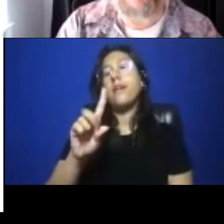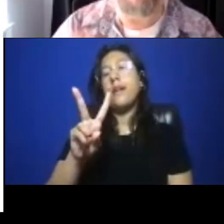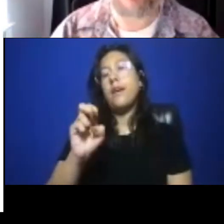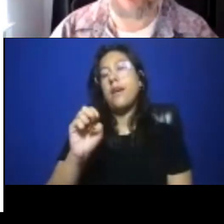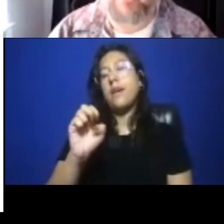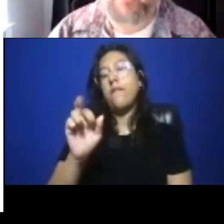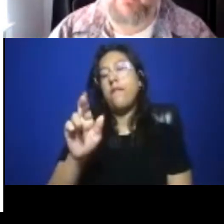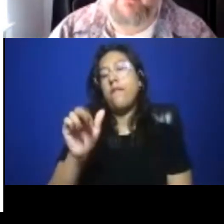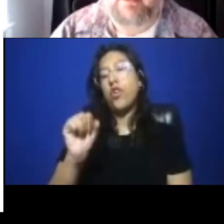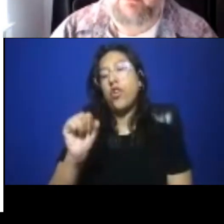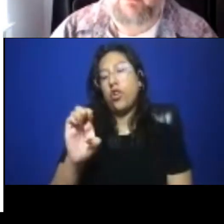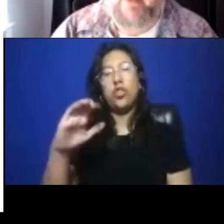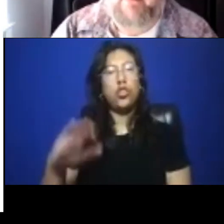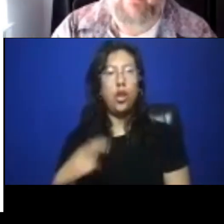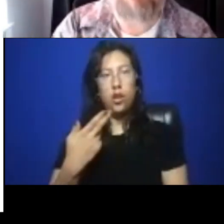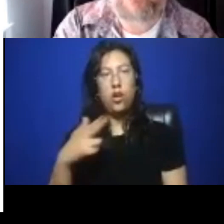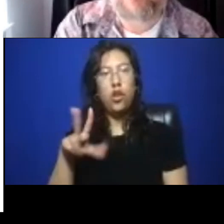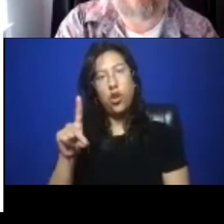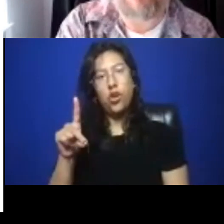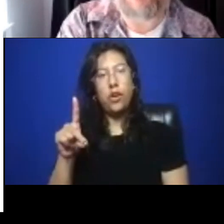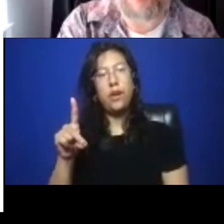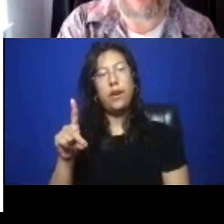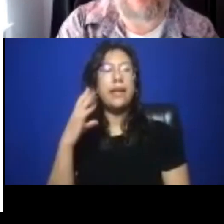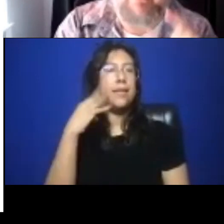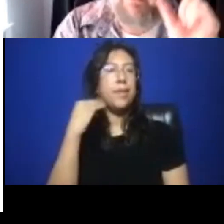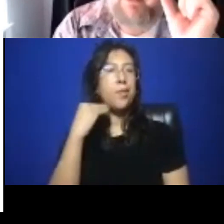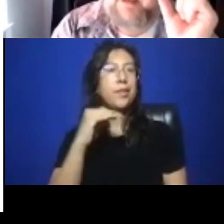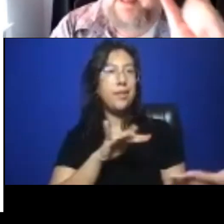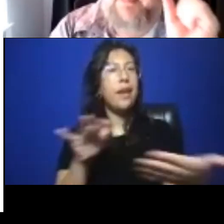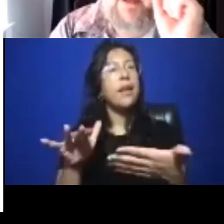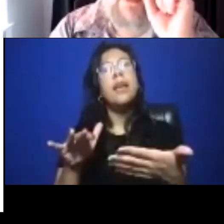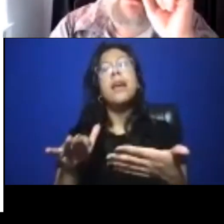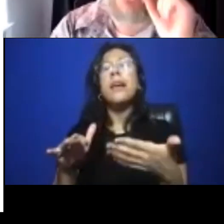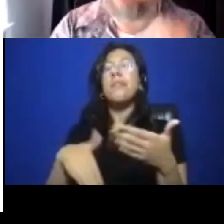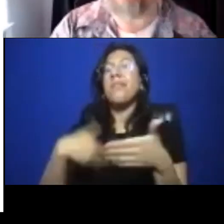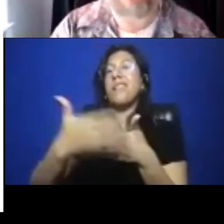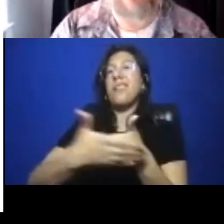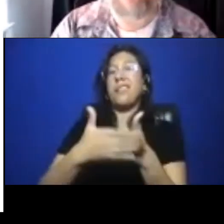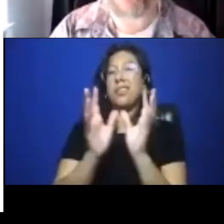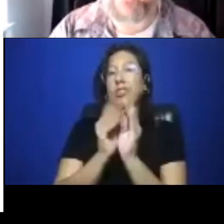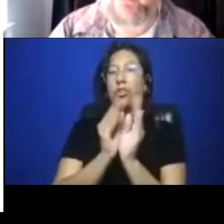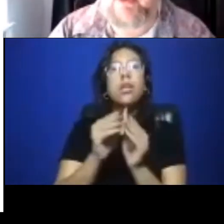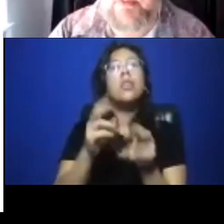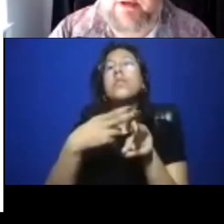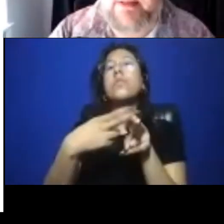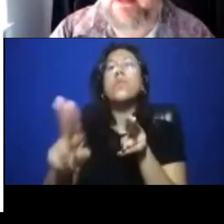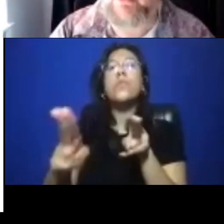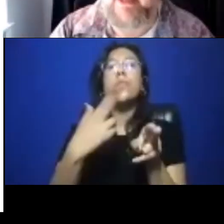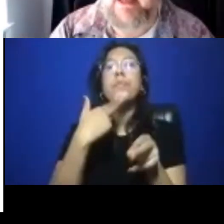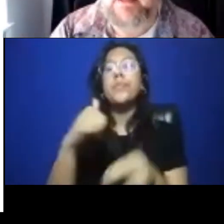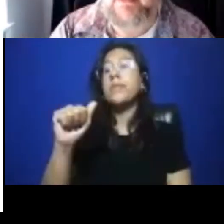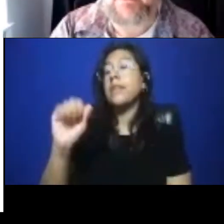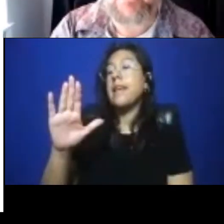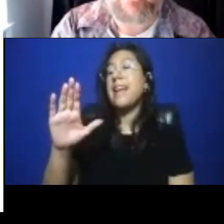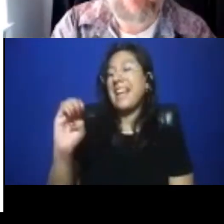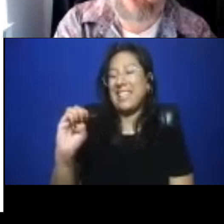in our next webinar in November. But just a little snippet of it. Adverse childhood experiences or ACEs